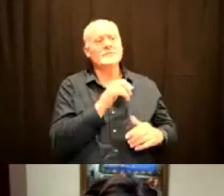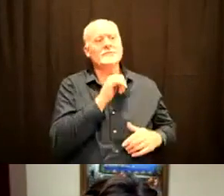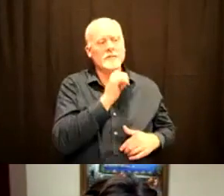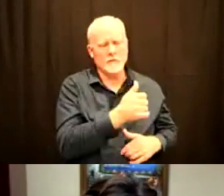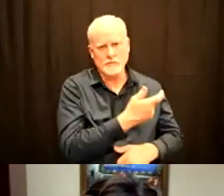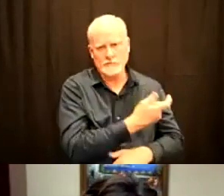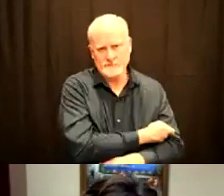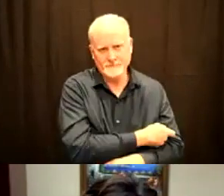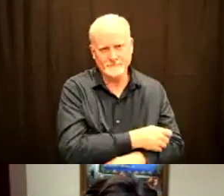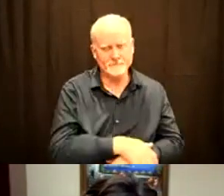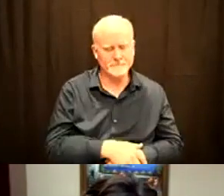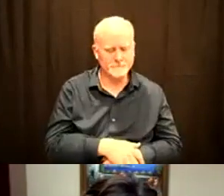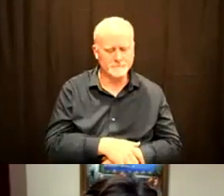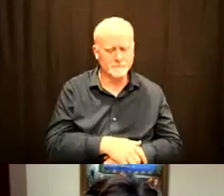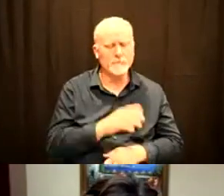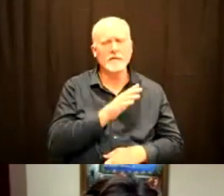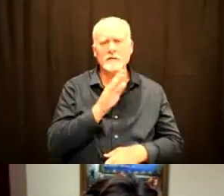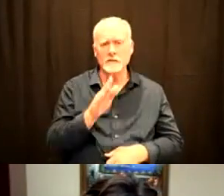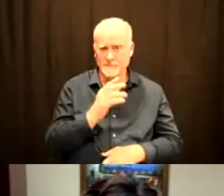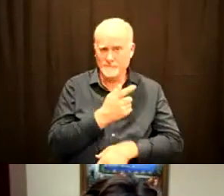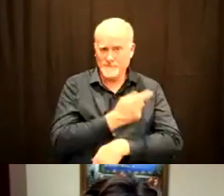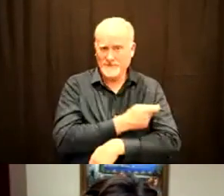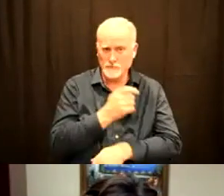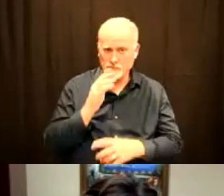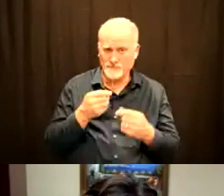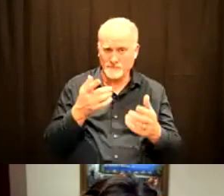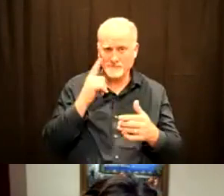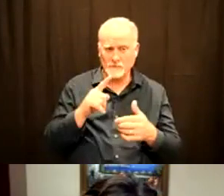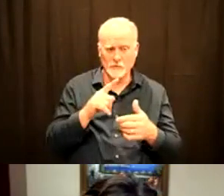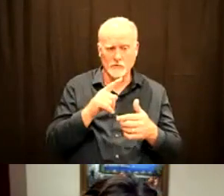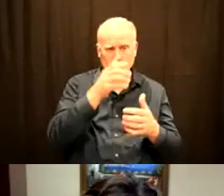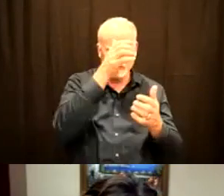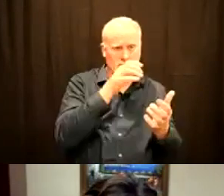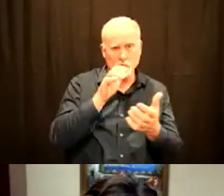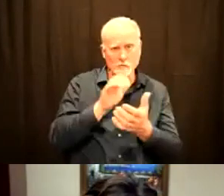an individual asks will vaccines be available for spouses of uab employees when the employee is